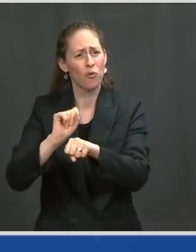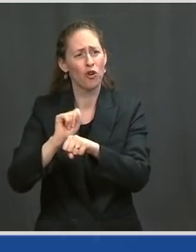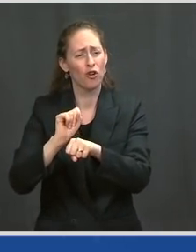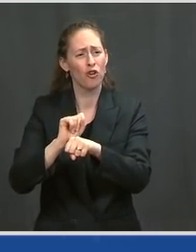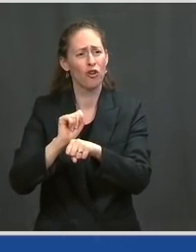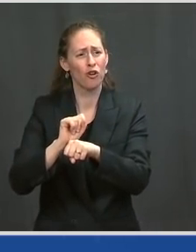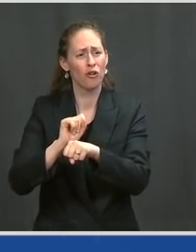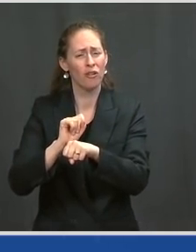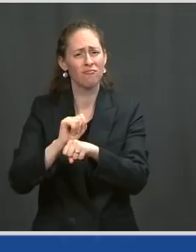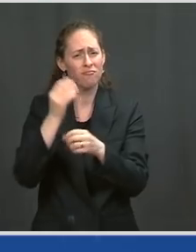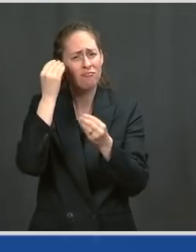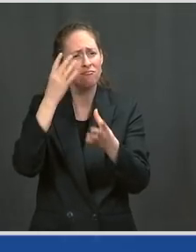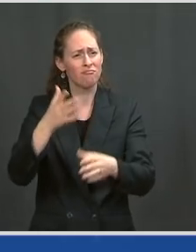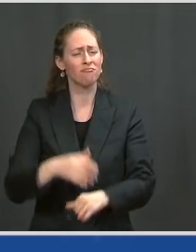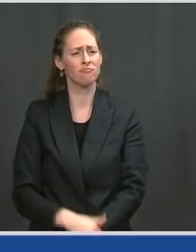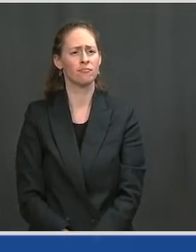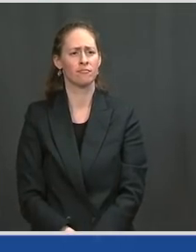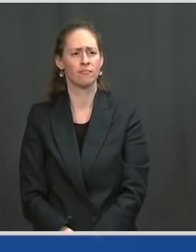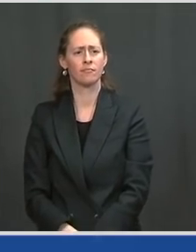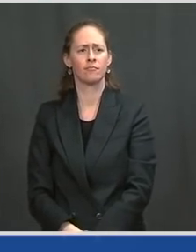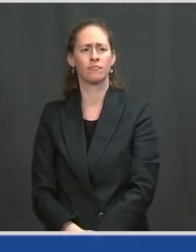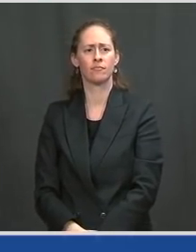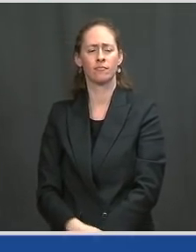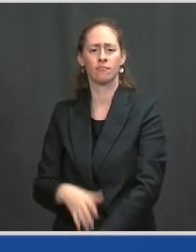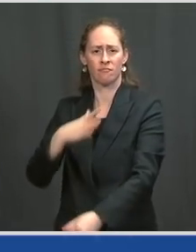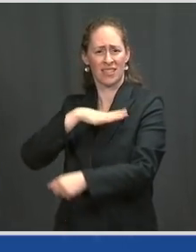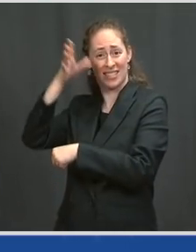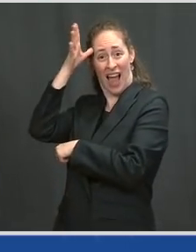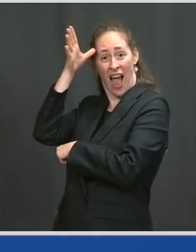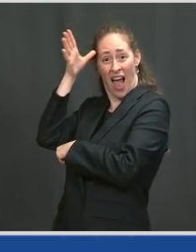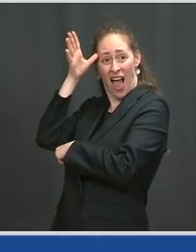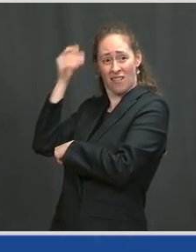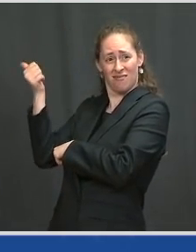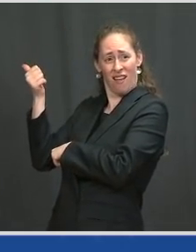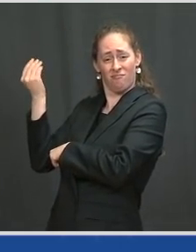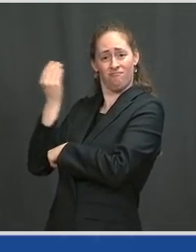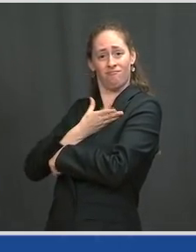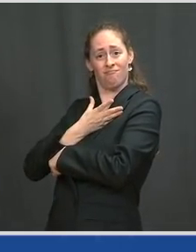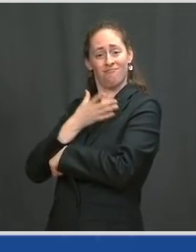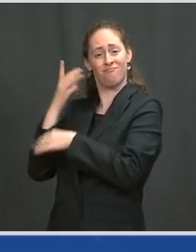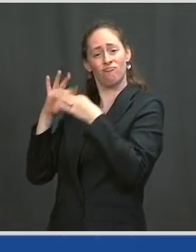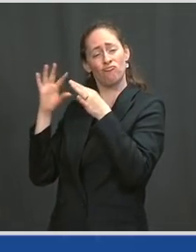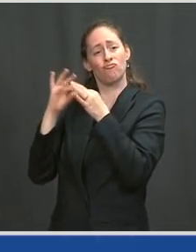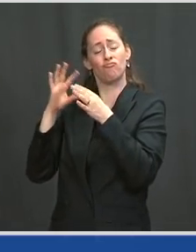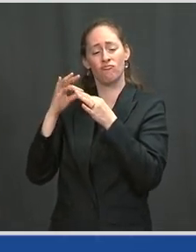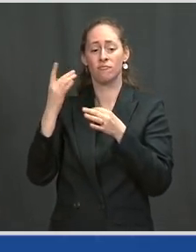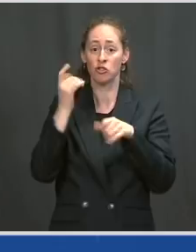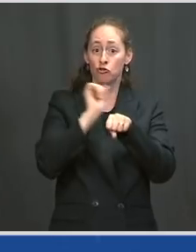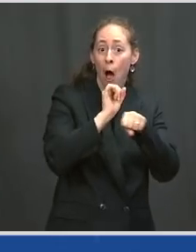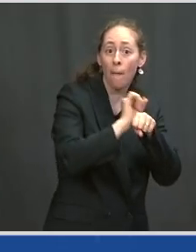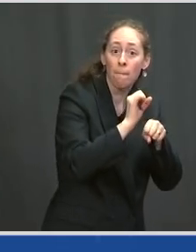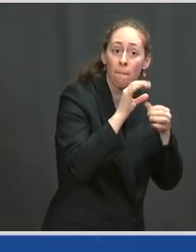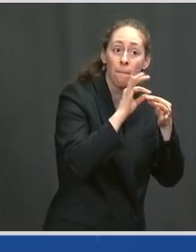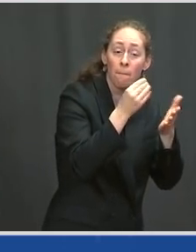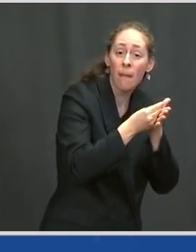it's about your dignity, your place in the community, being able to look your kid in the eye and say, 'Everything is going to be okay.'"